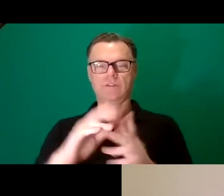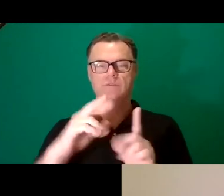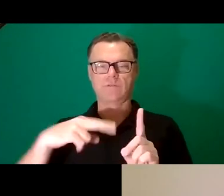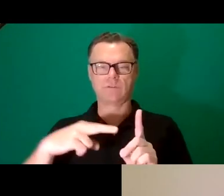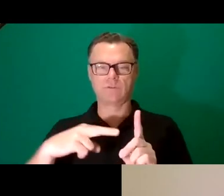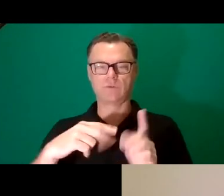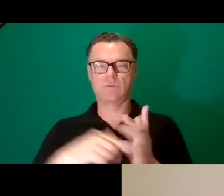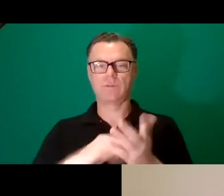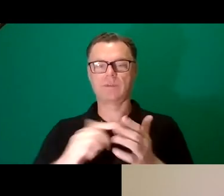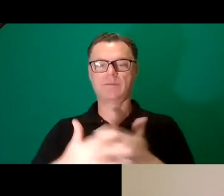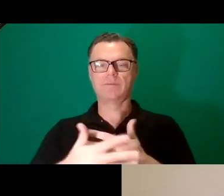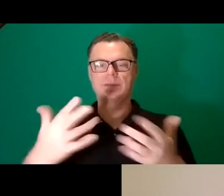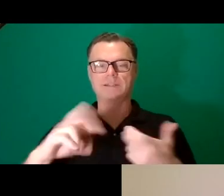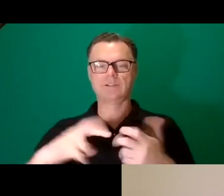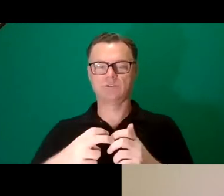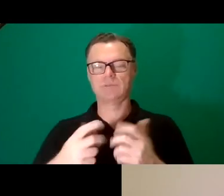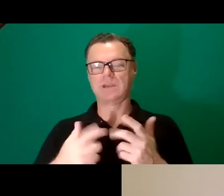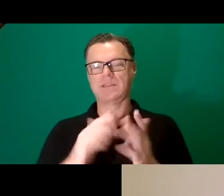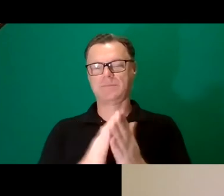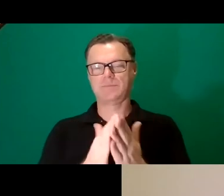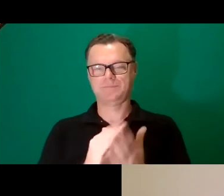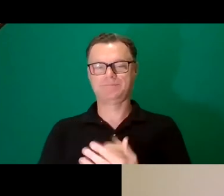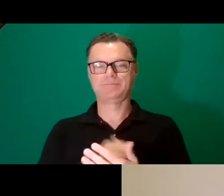In 2019 she was awarded with the Overland